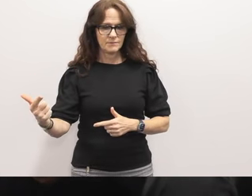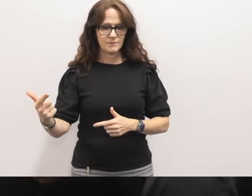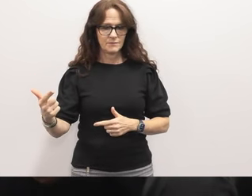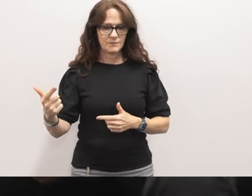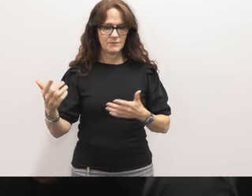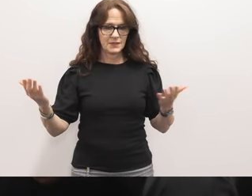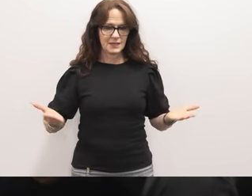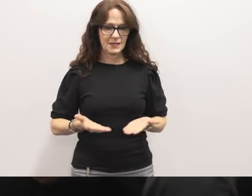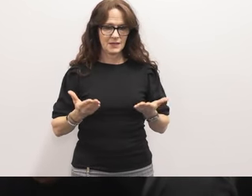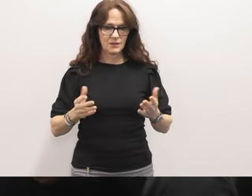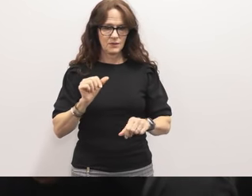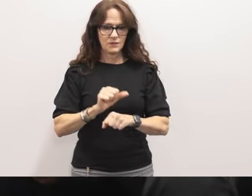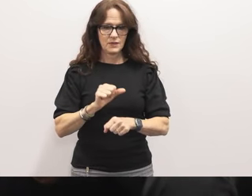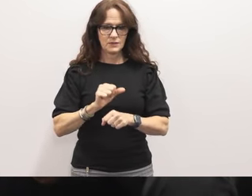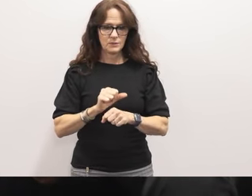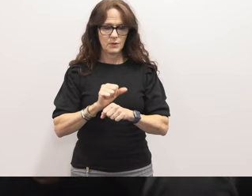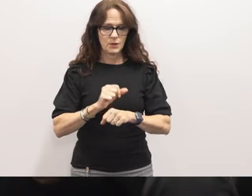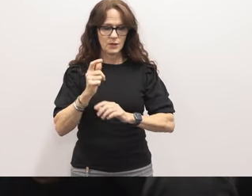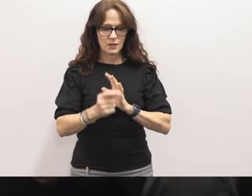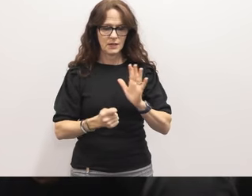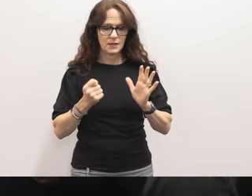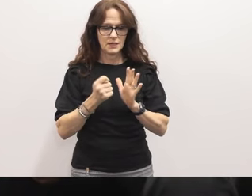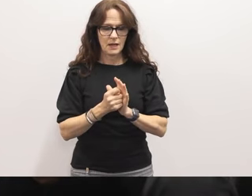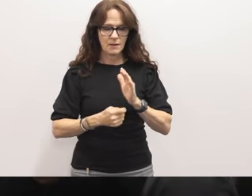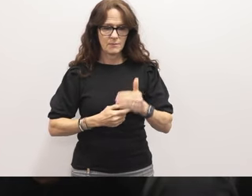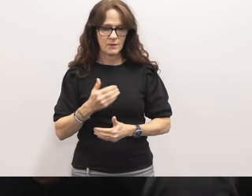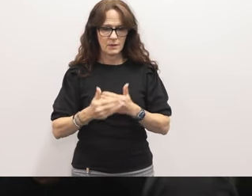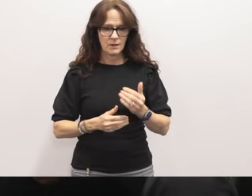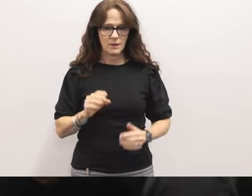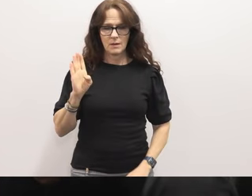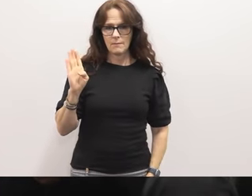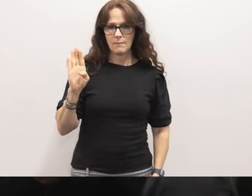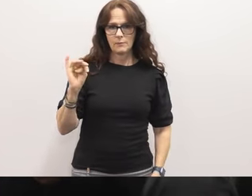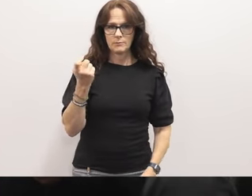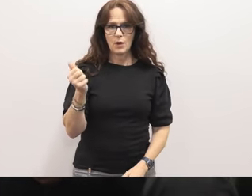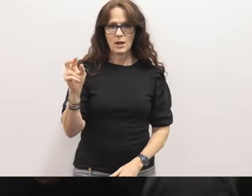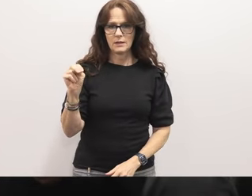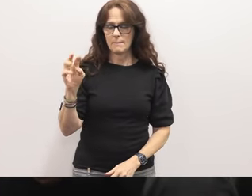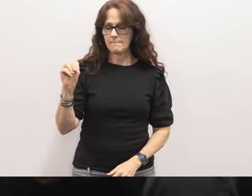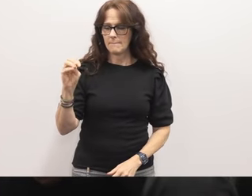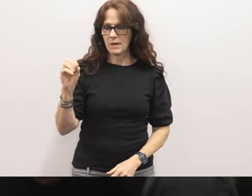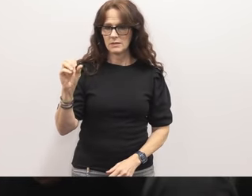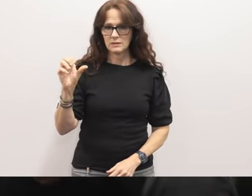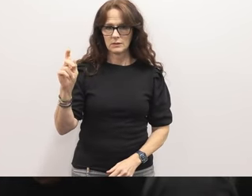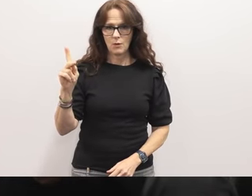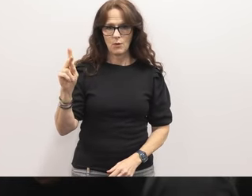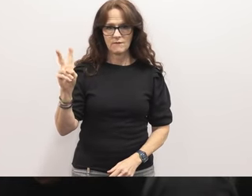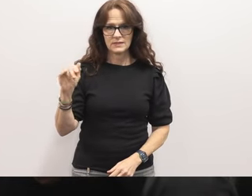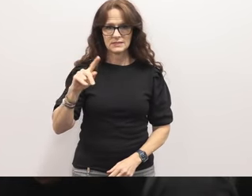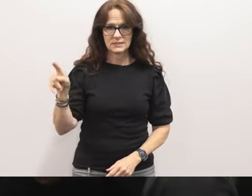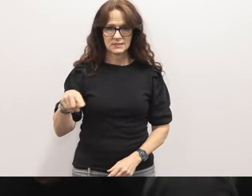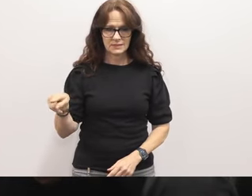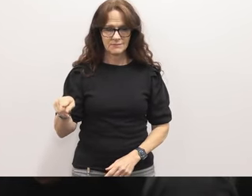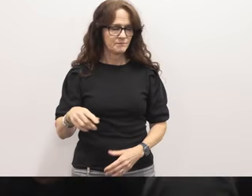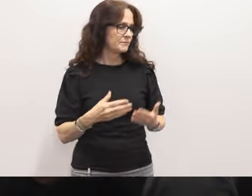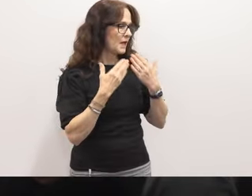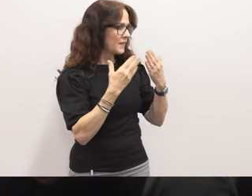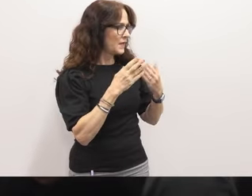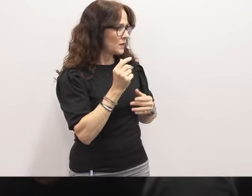in this working session, this workshop session to Brian Moskovitz. [Brian Moskovitz] Thank you, Dr. Baker. A pleasure being here with all of you this morning.